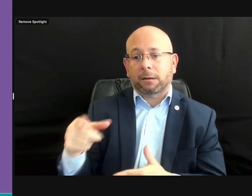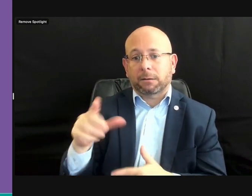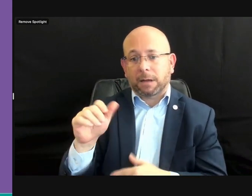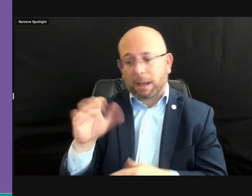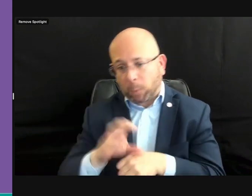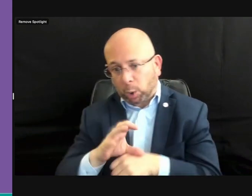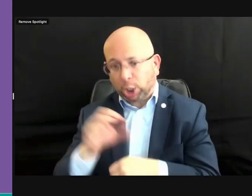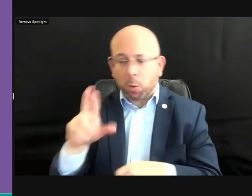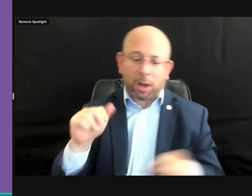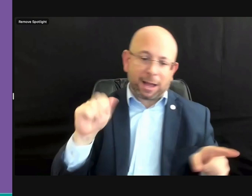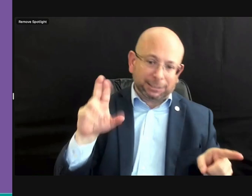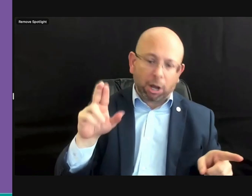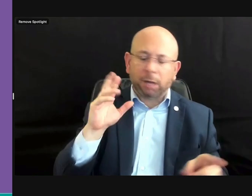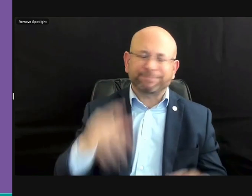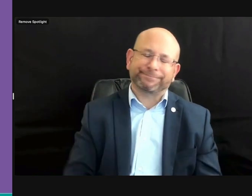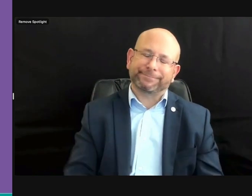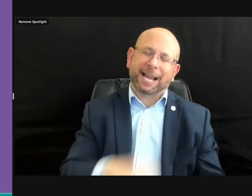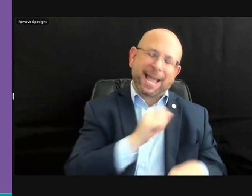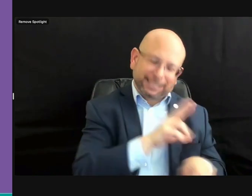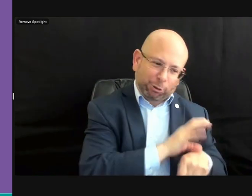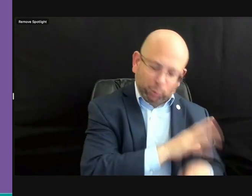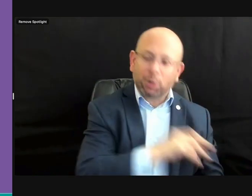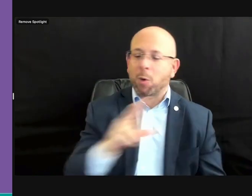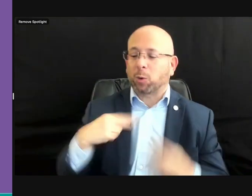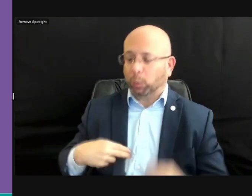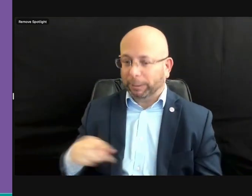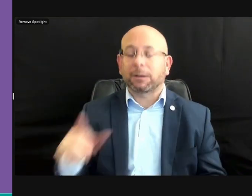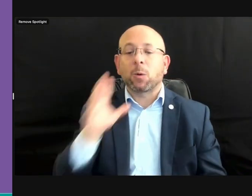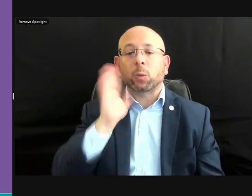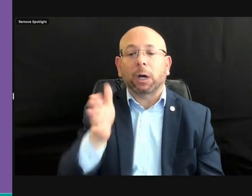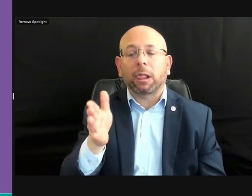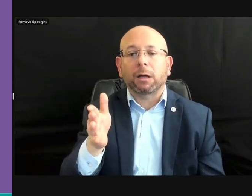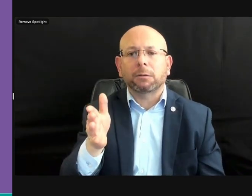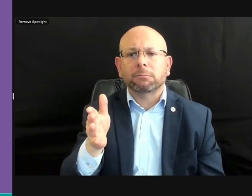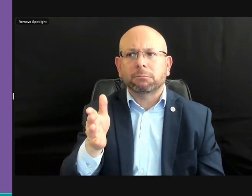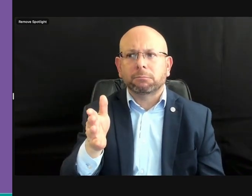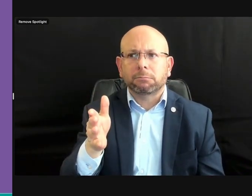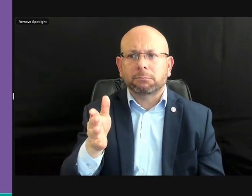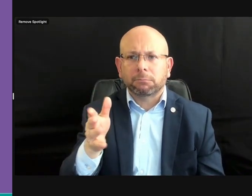In that instance, neither a computer or a human captioner